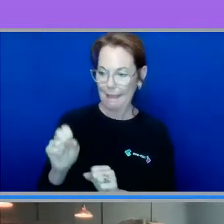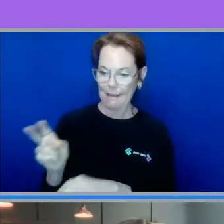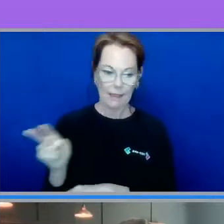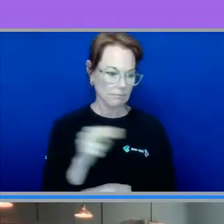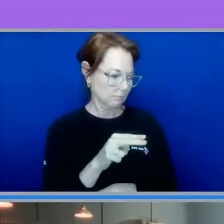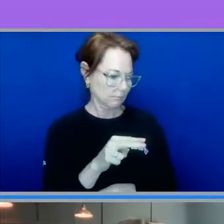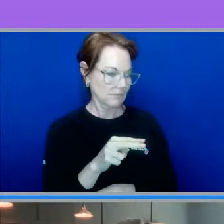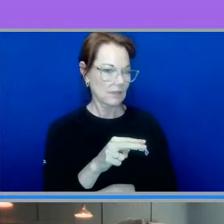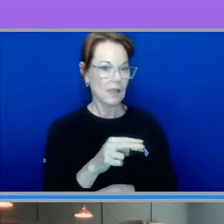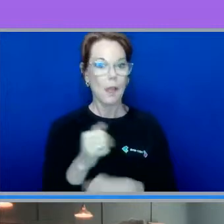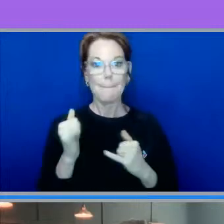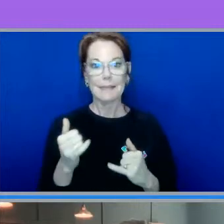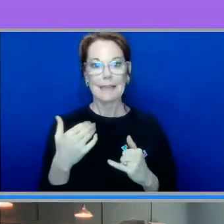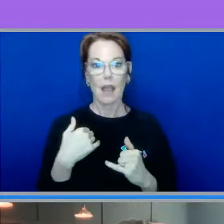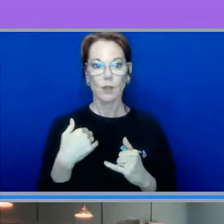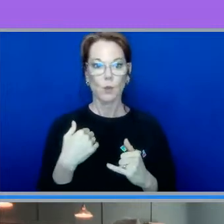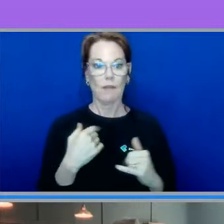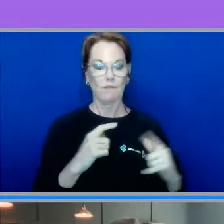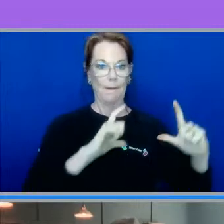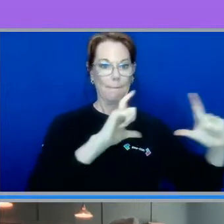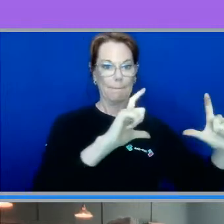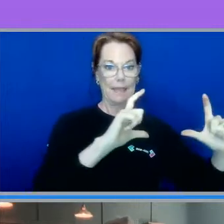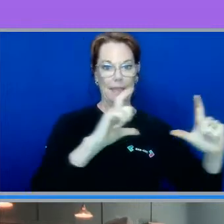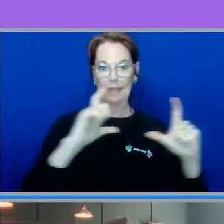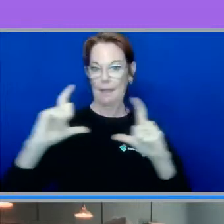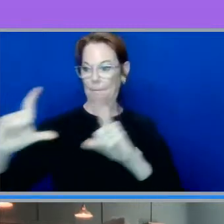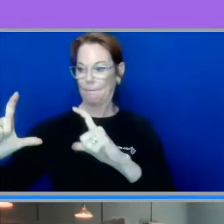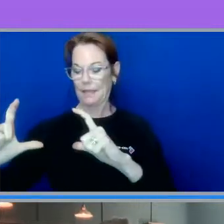jump from big section to big section. So the developer knows